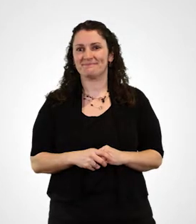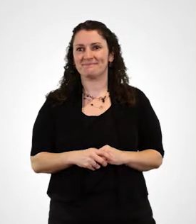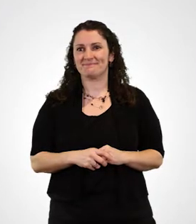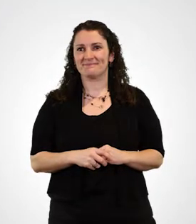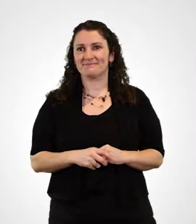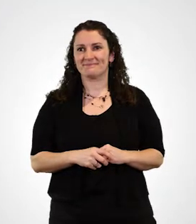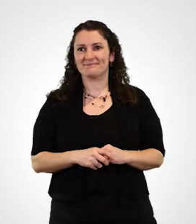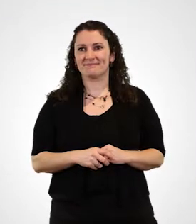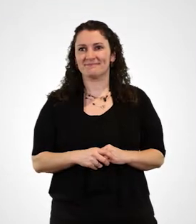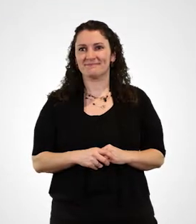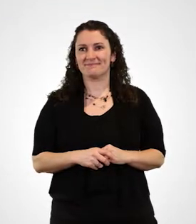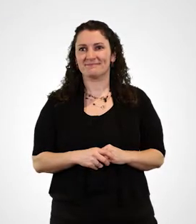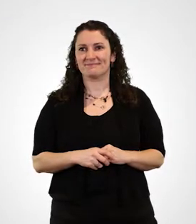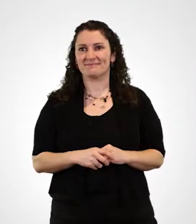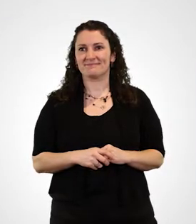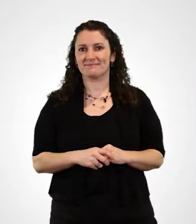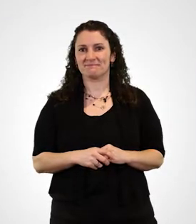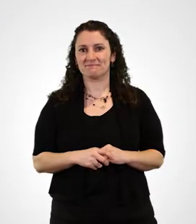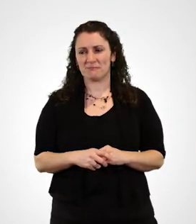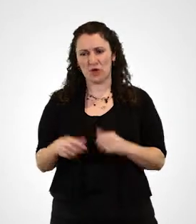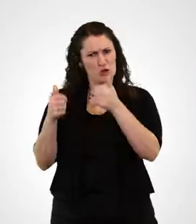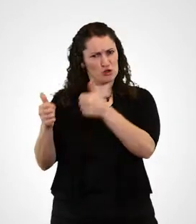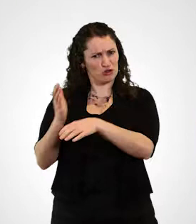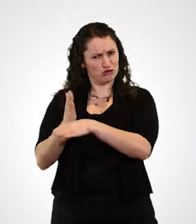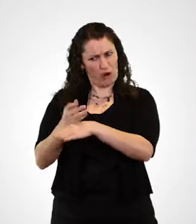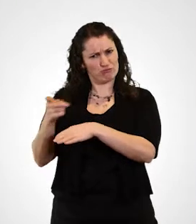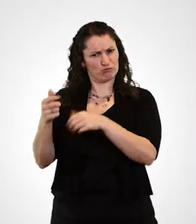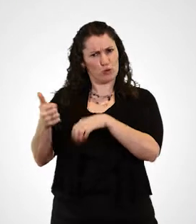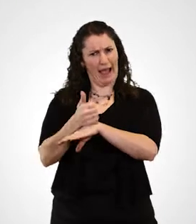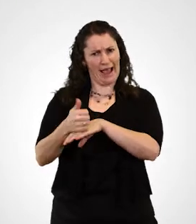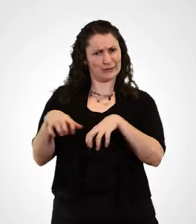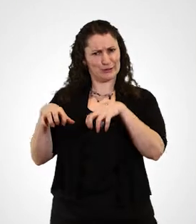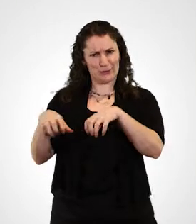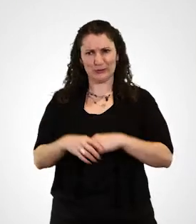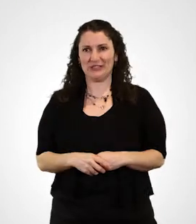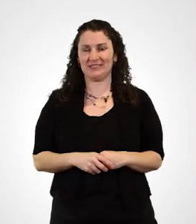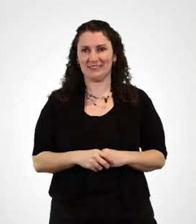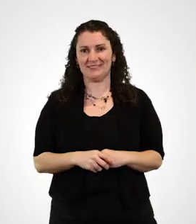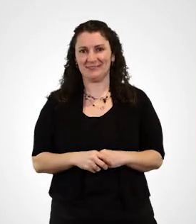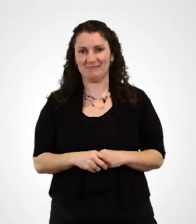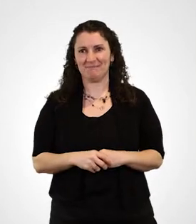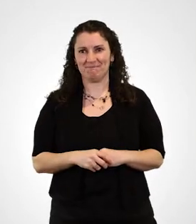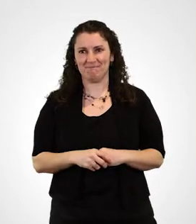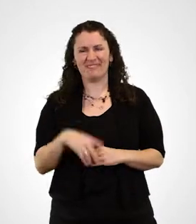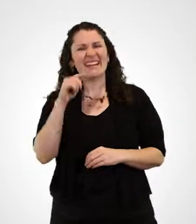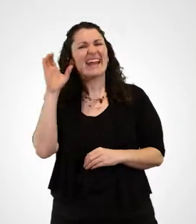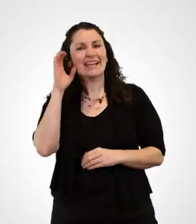All right. Good job, ghost. I'm not a ghost. CHILD: Woo.